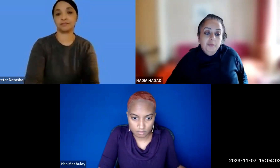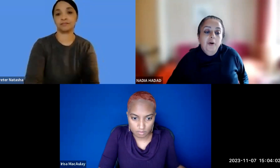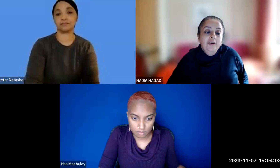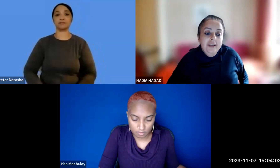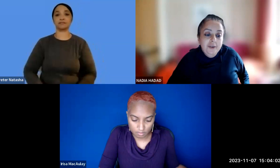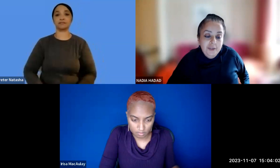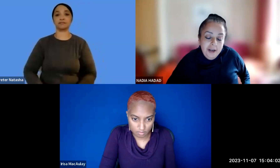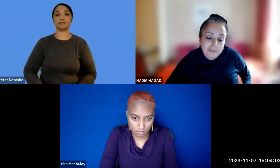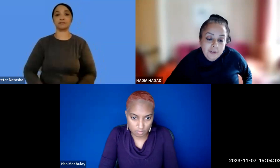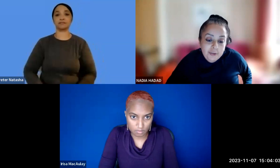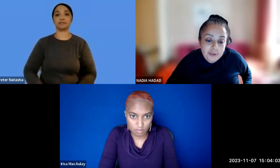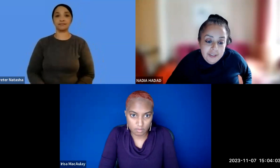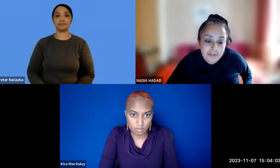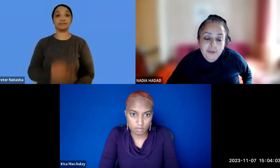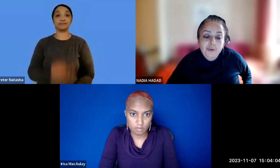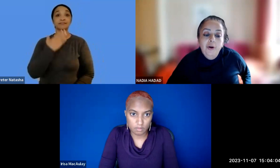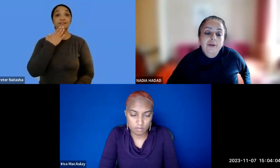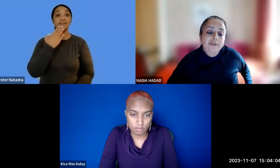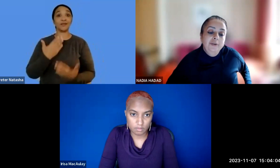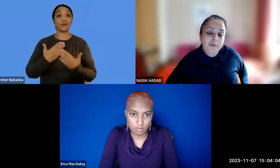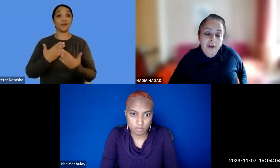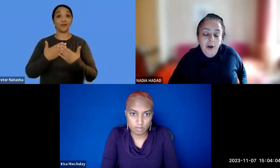Good morning, afternoon, evening to all.